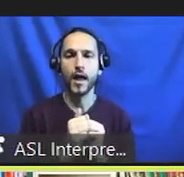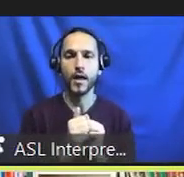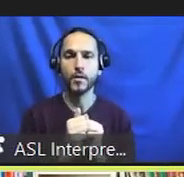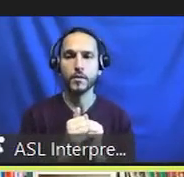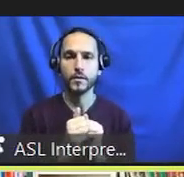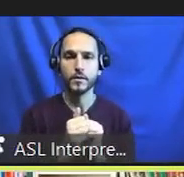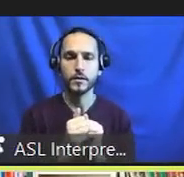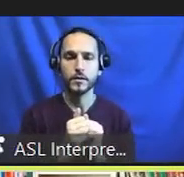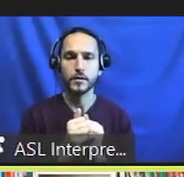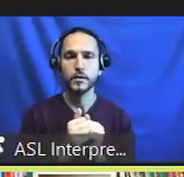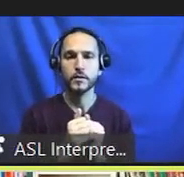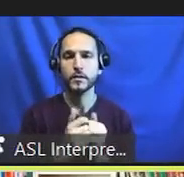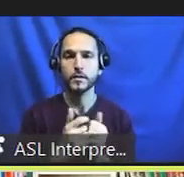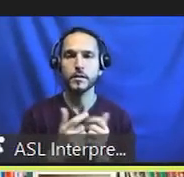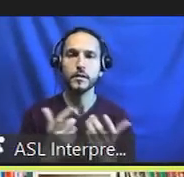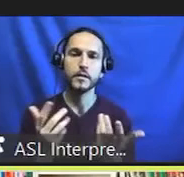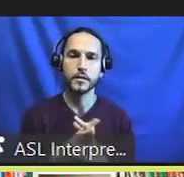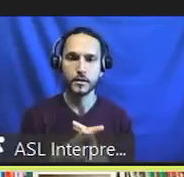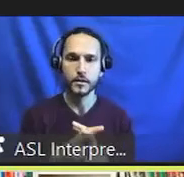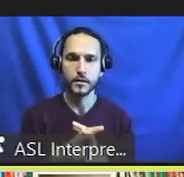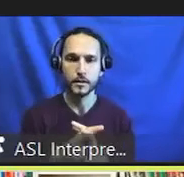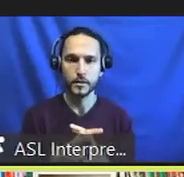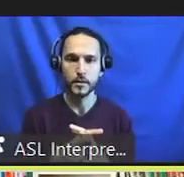not knowing more detail, is that we would actually